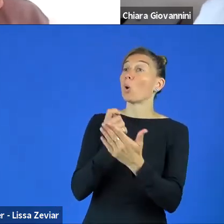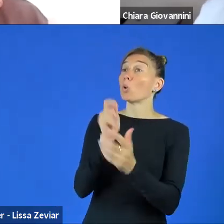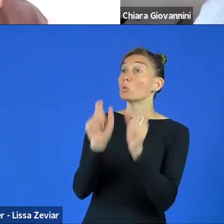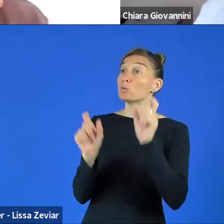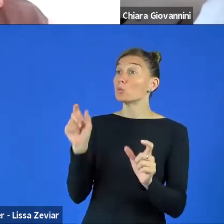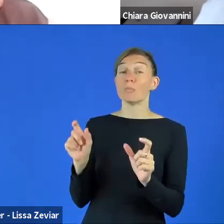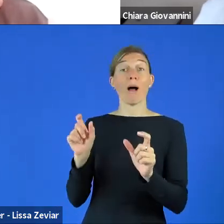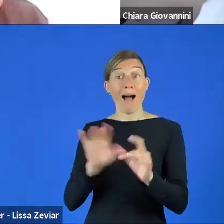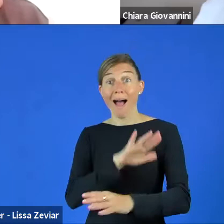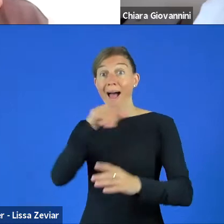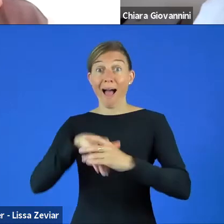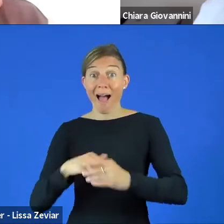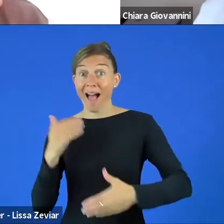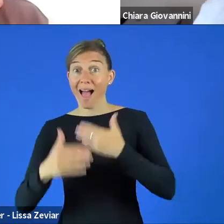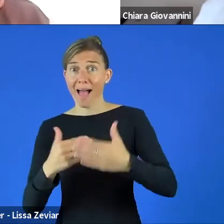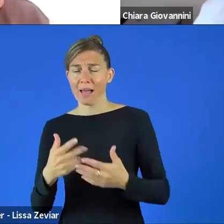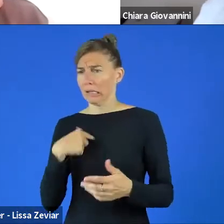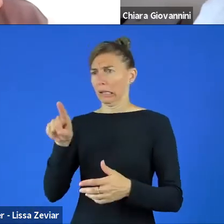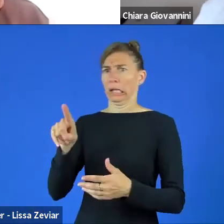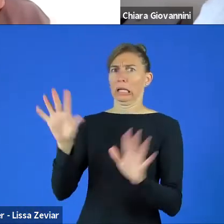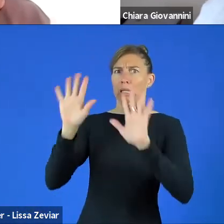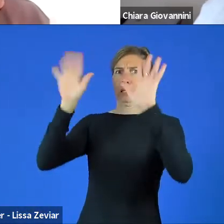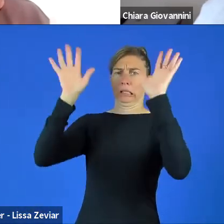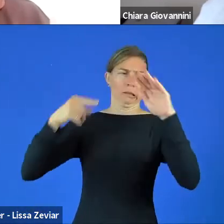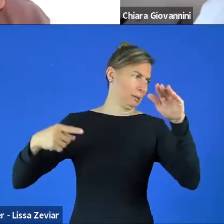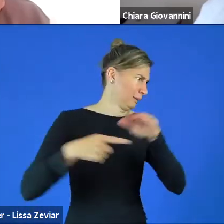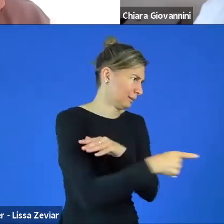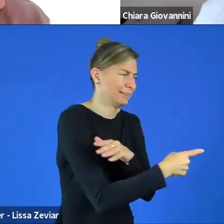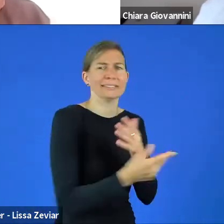so we try to make the process easier by similar trainings as today,